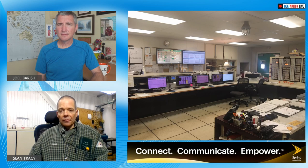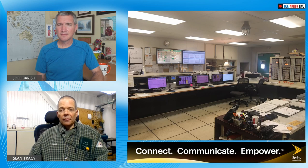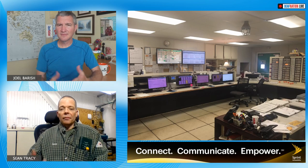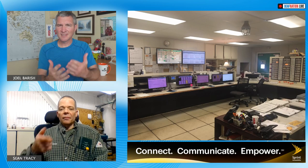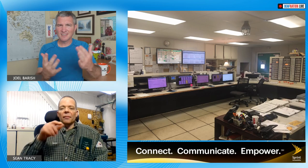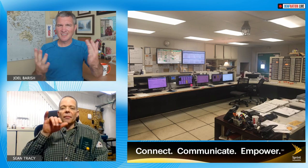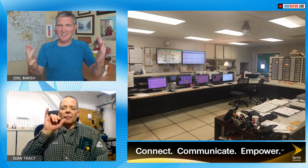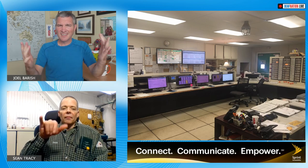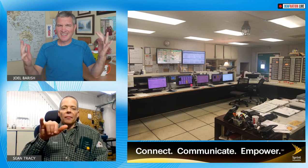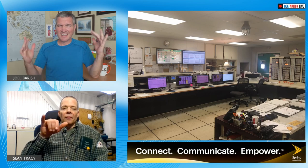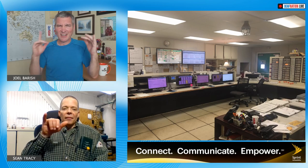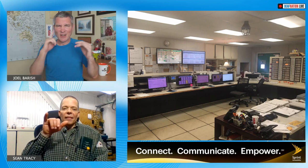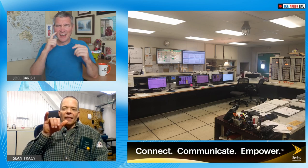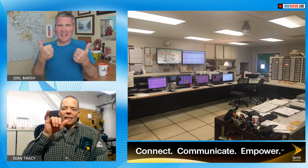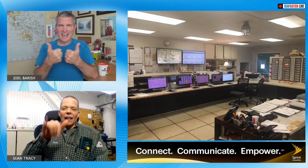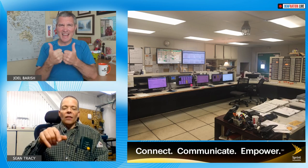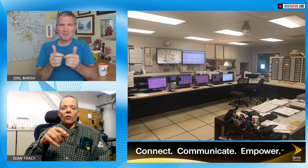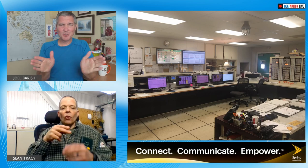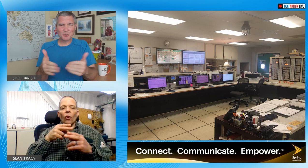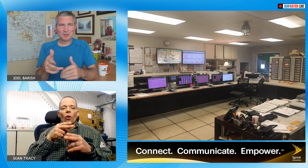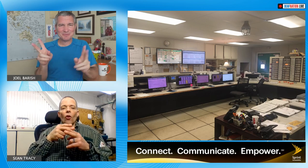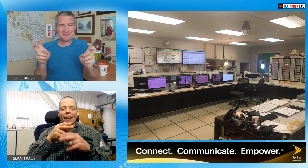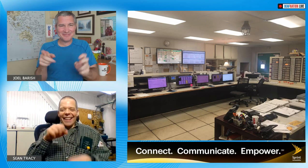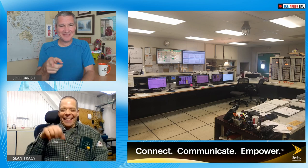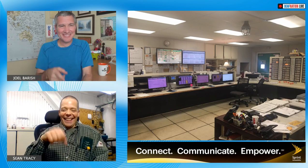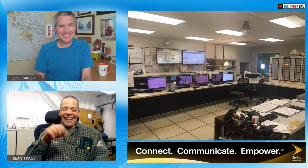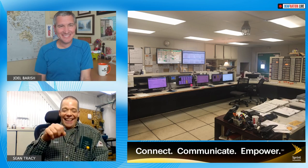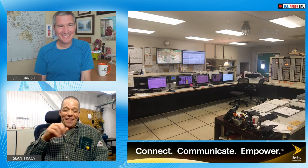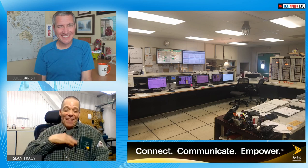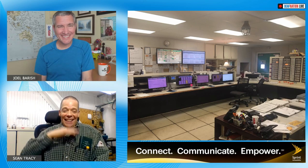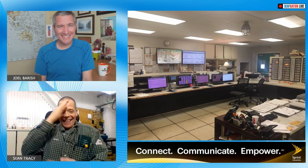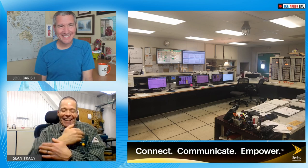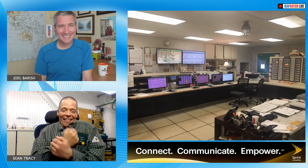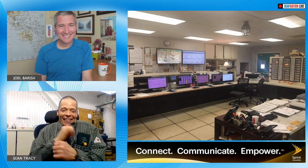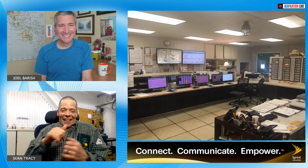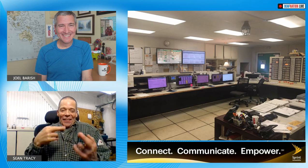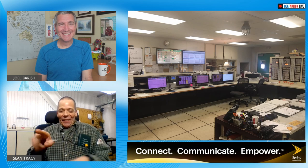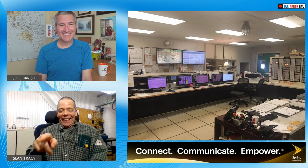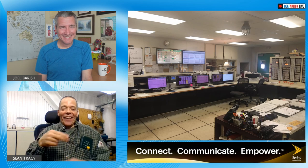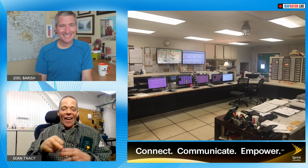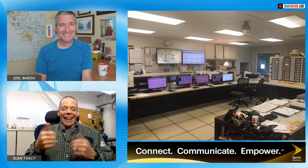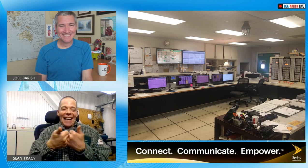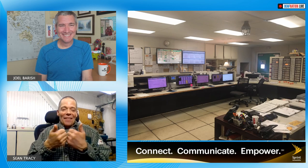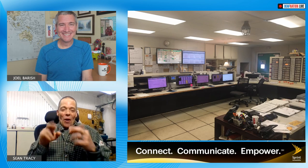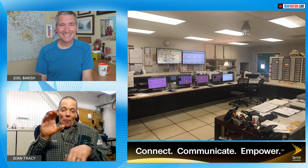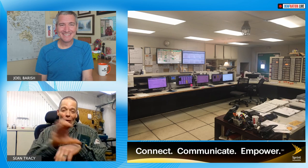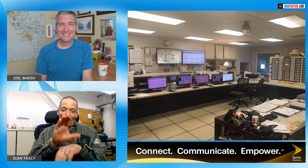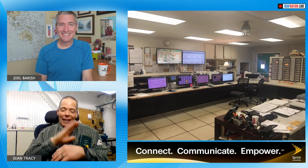It looks like a gaming room with all the computers and everything. Right, yes. My son loves that room, it's like a game room/computer room.